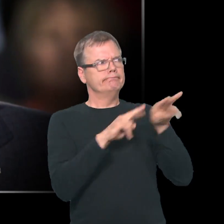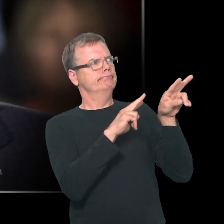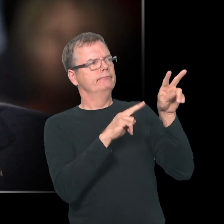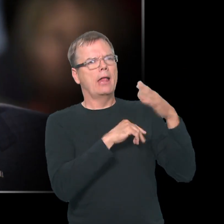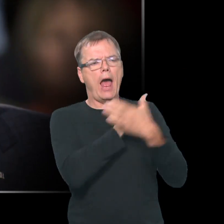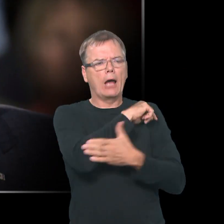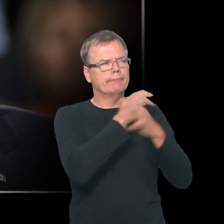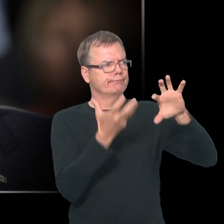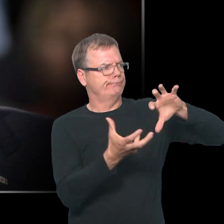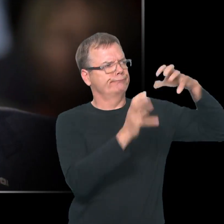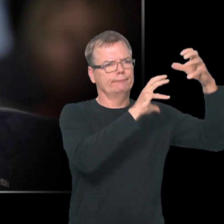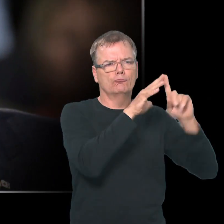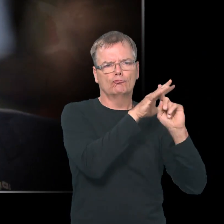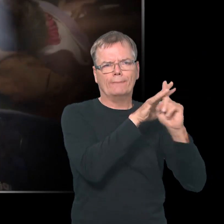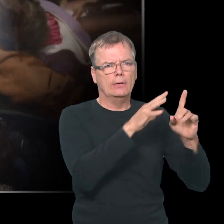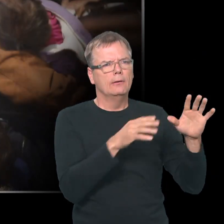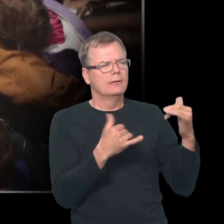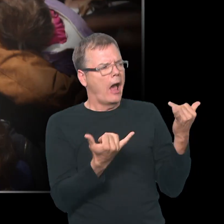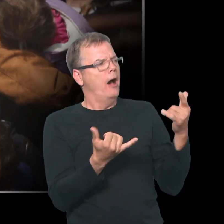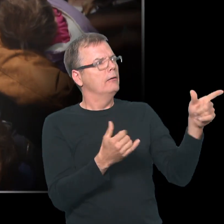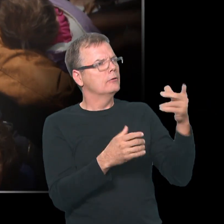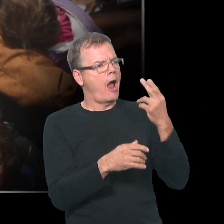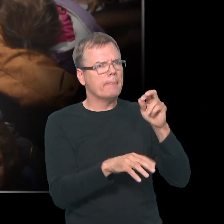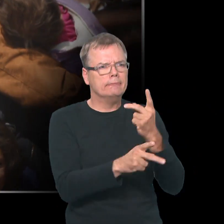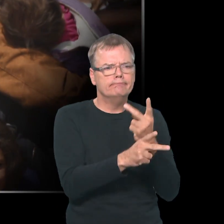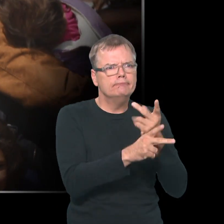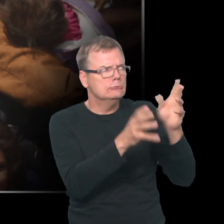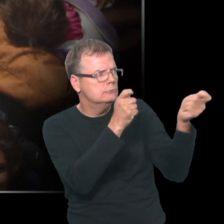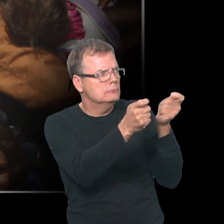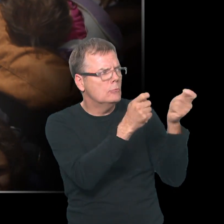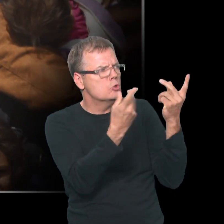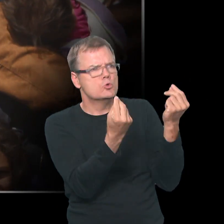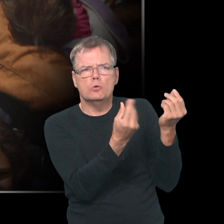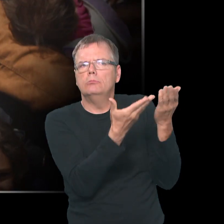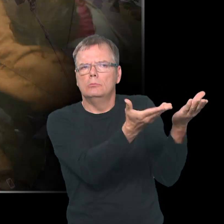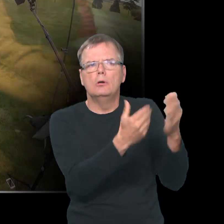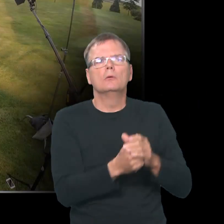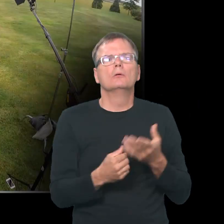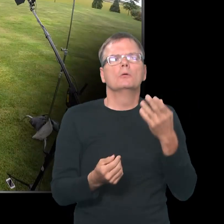since he came to office. And Canada's response to a growing refugee crisis